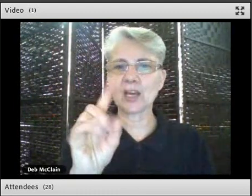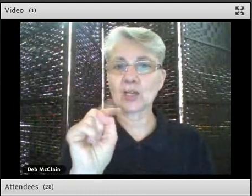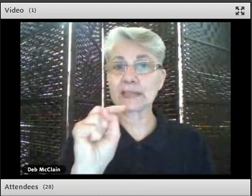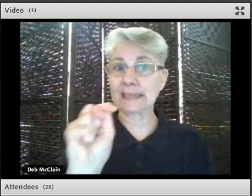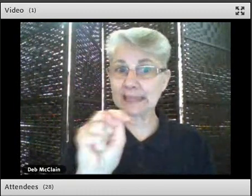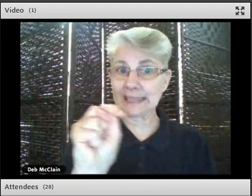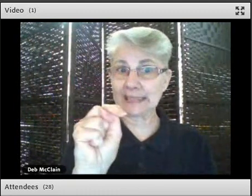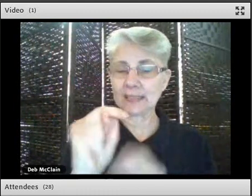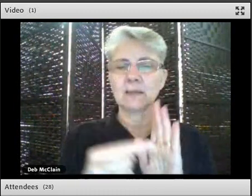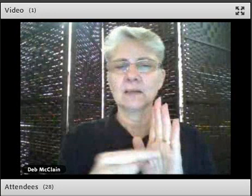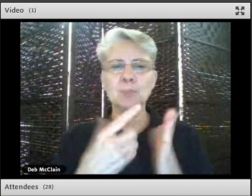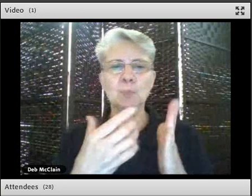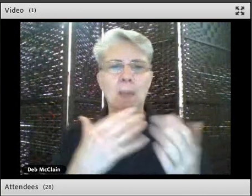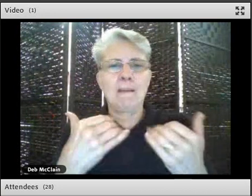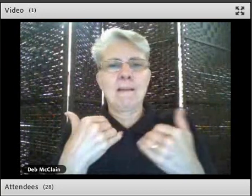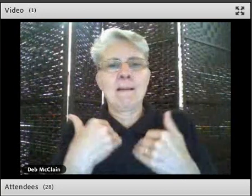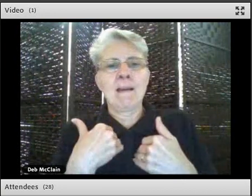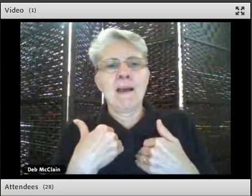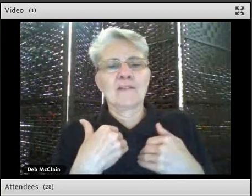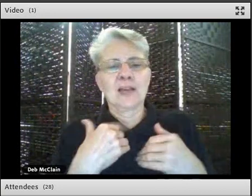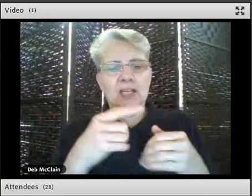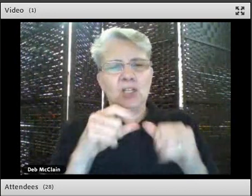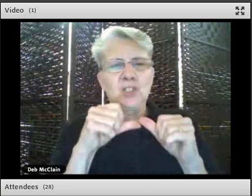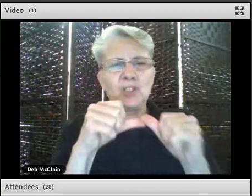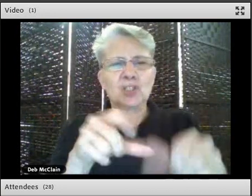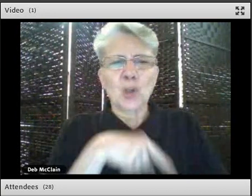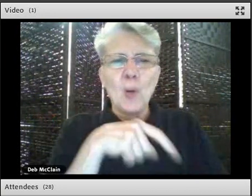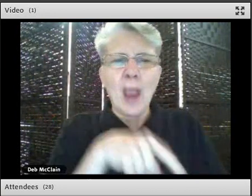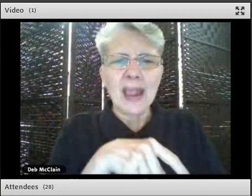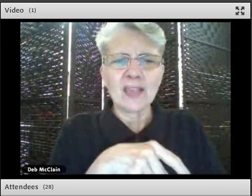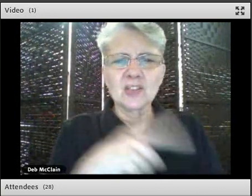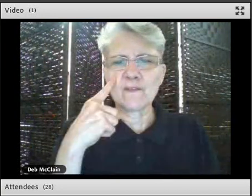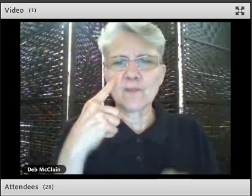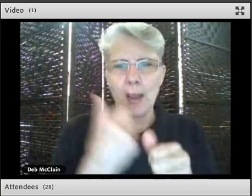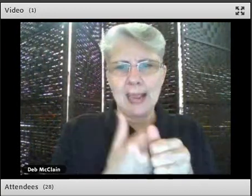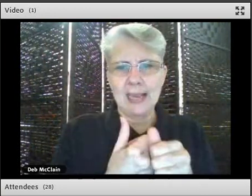And if that is important to add, go ahead and do that.